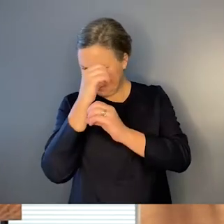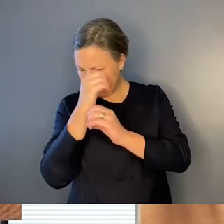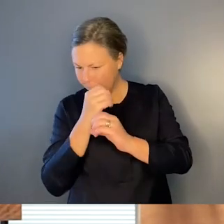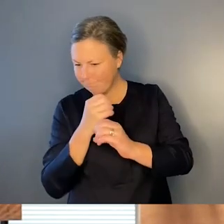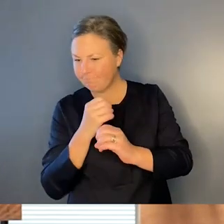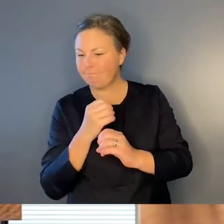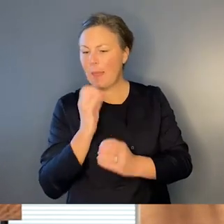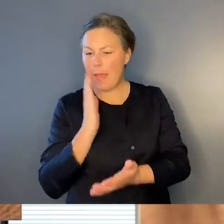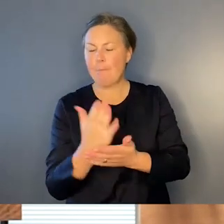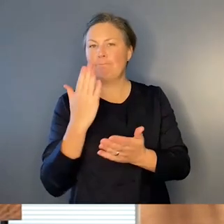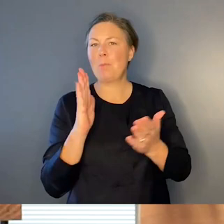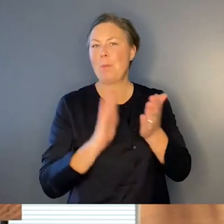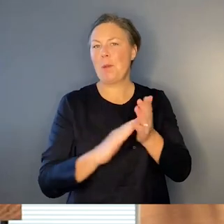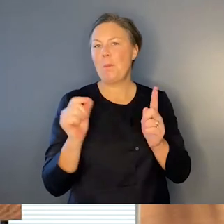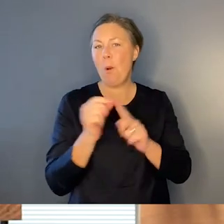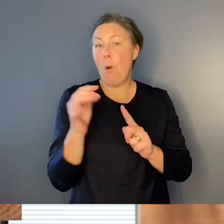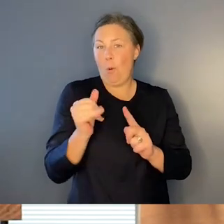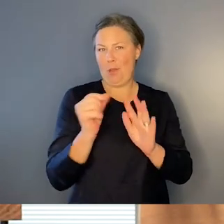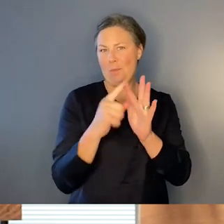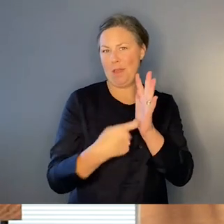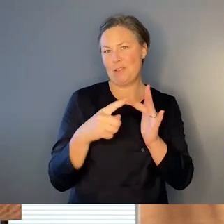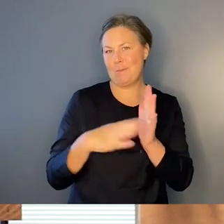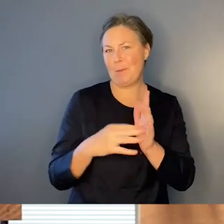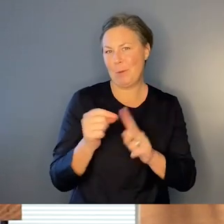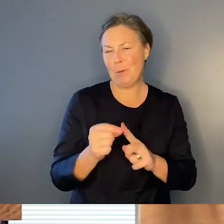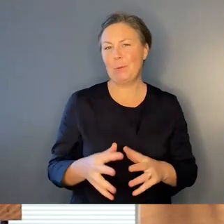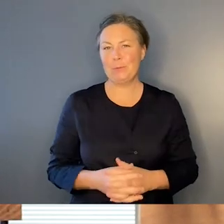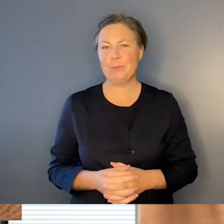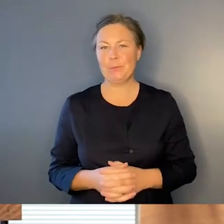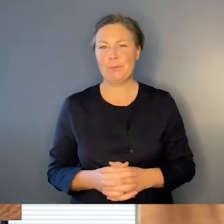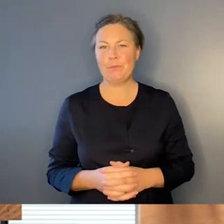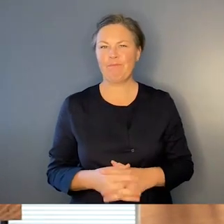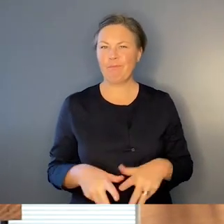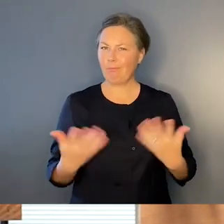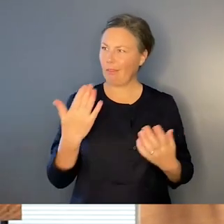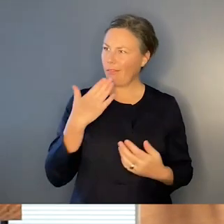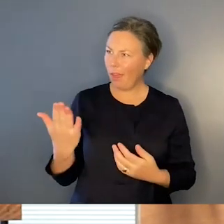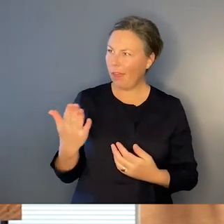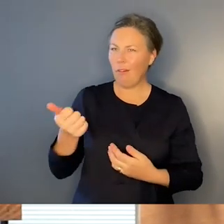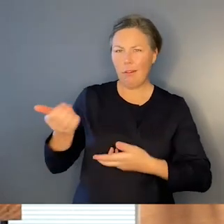is the stage in your life that you're now at. OK. Well, thanks for that Alison.